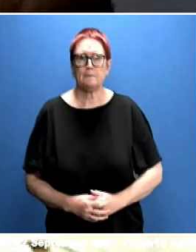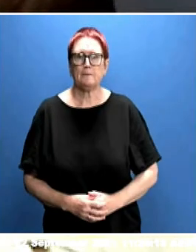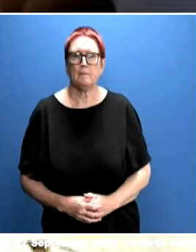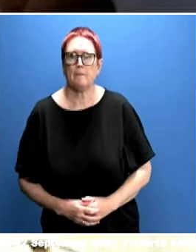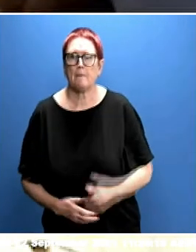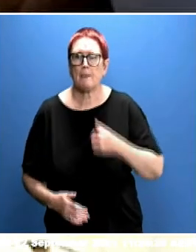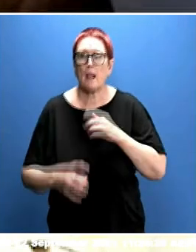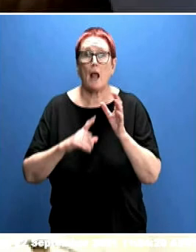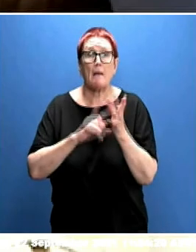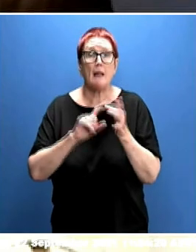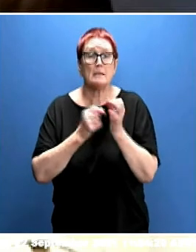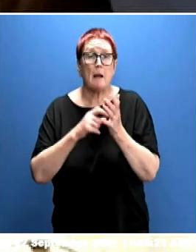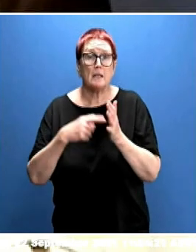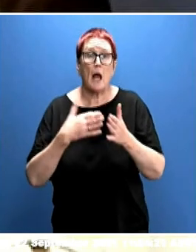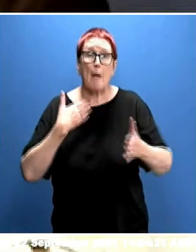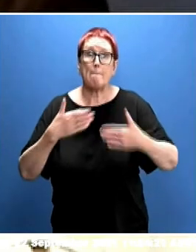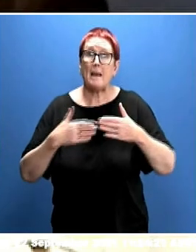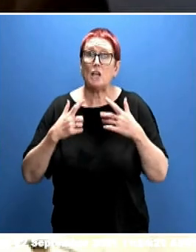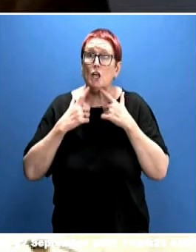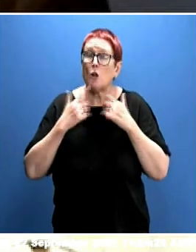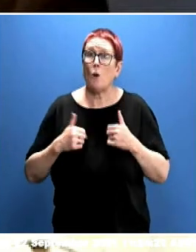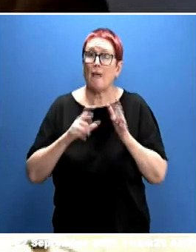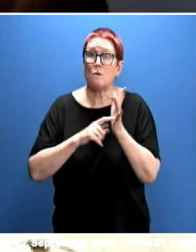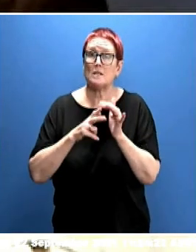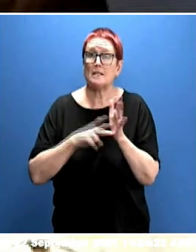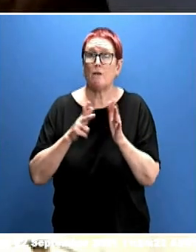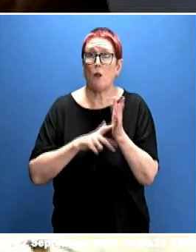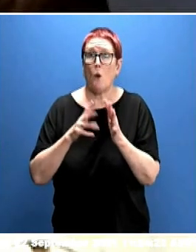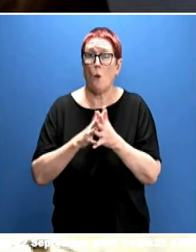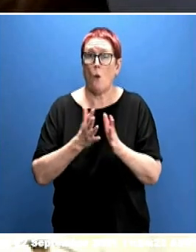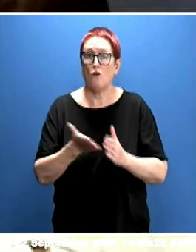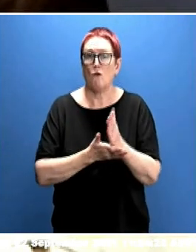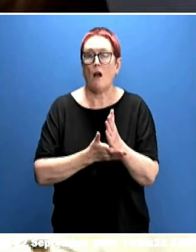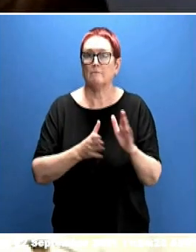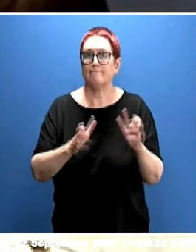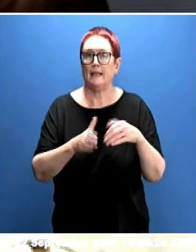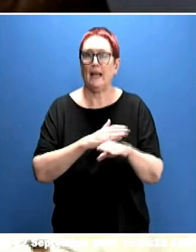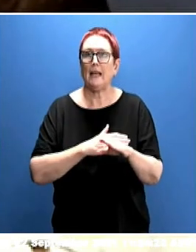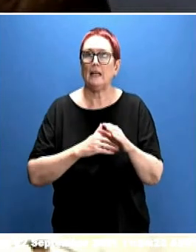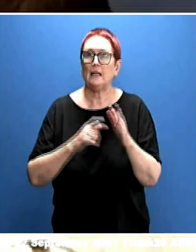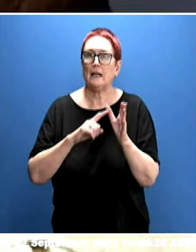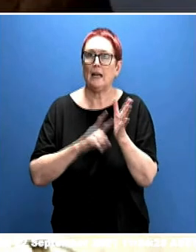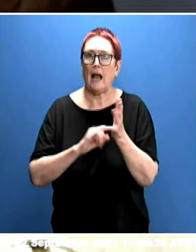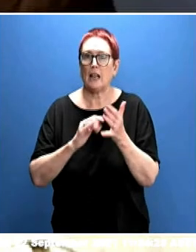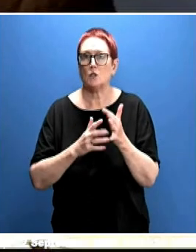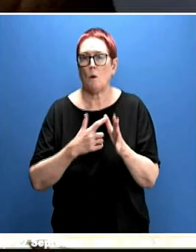My name is Alice Barter, I'm the Managing Lawyer of the Civil Law and Human Rights Unit here at the Aboriginal Legal Service of WA.